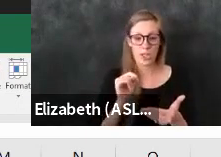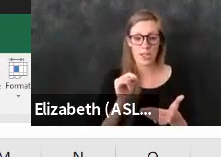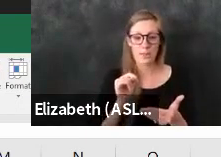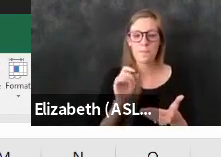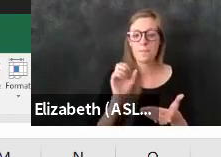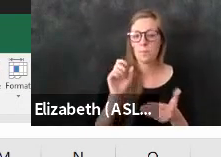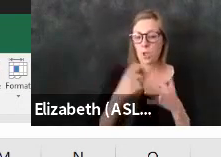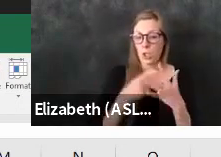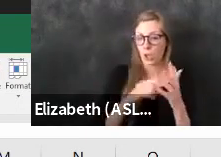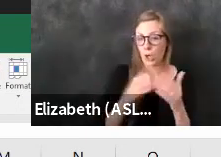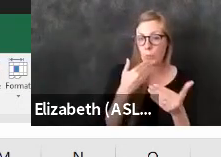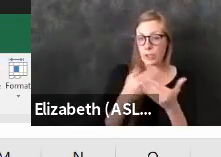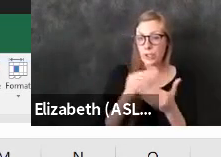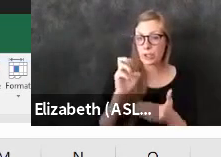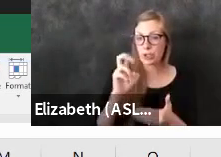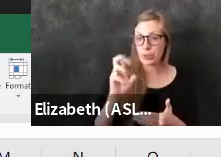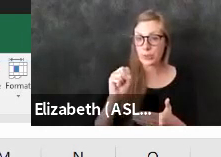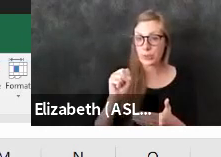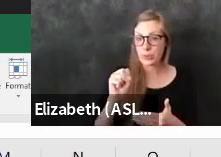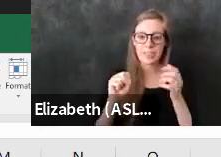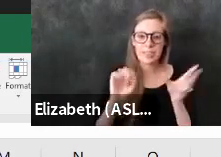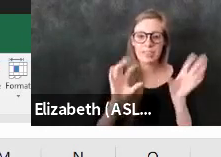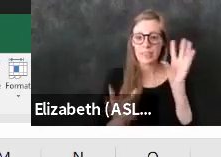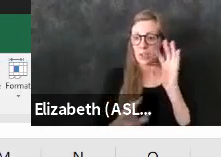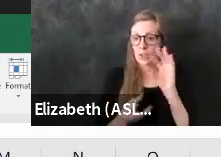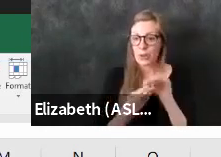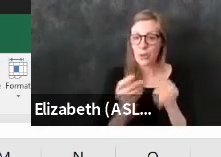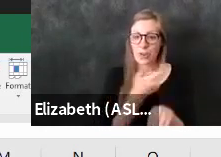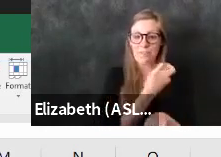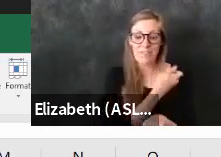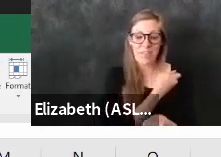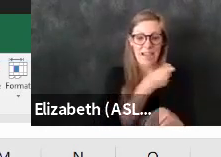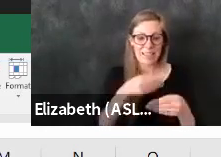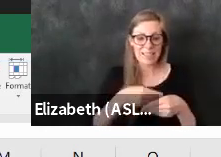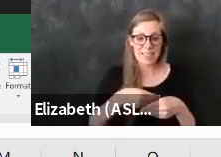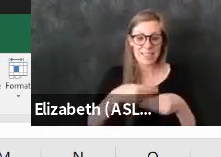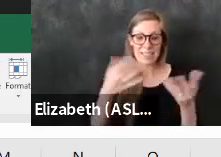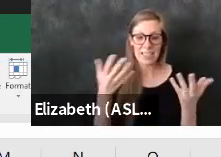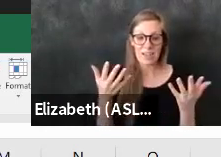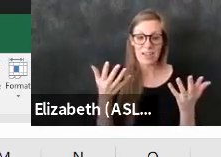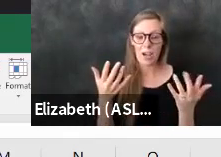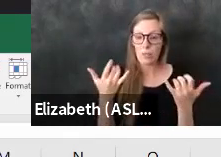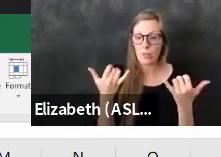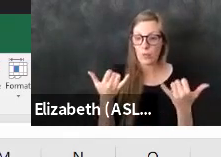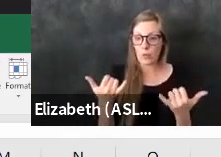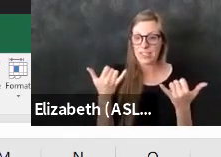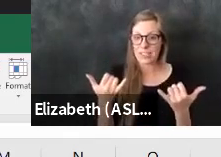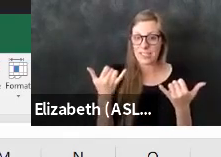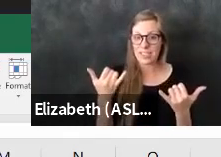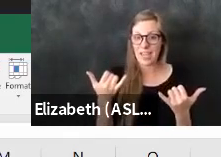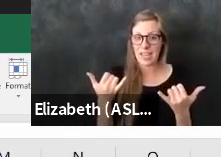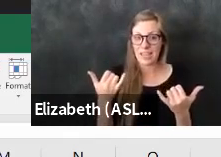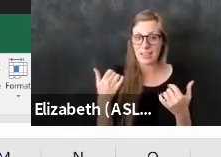Good news is that just total vaccines administered to date as of last night at